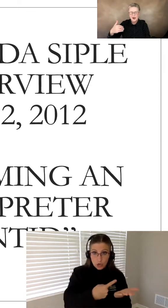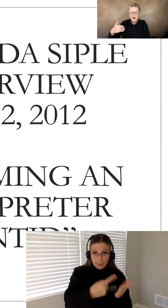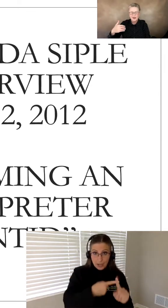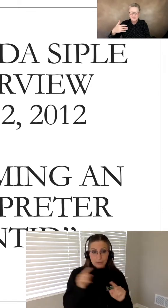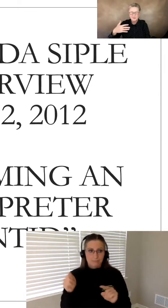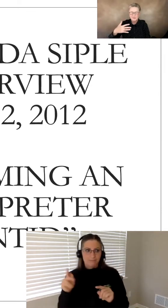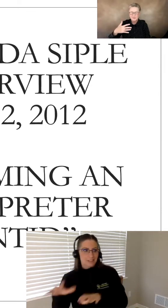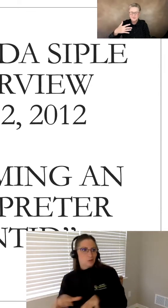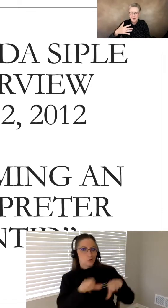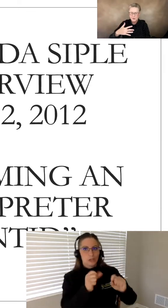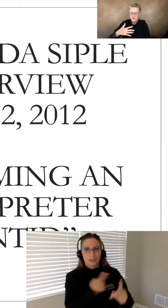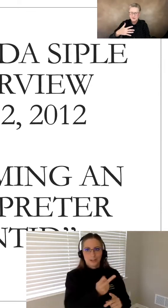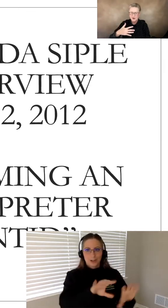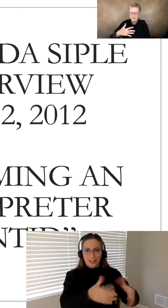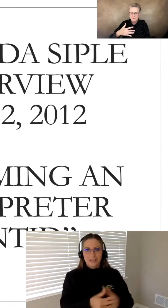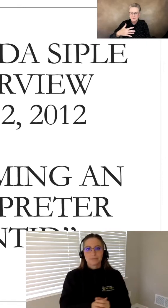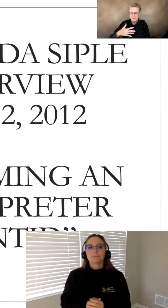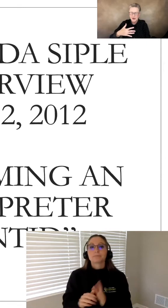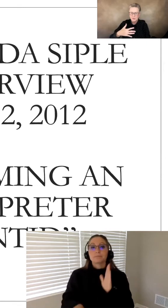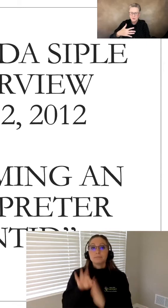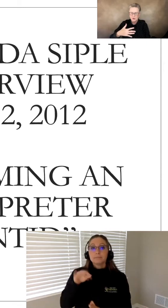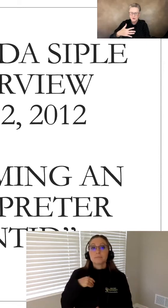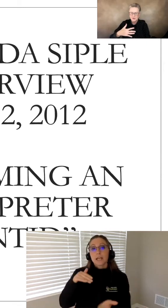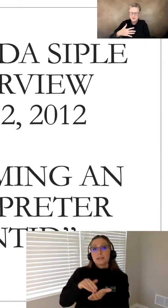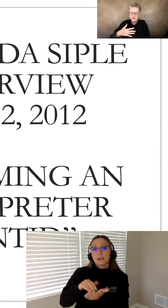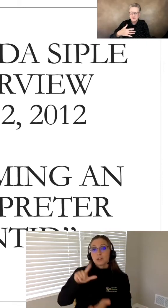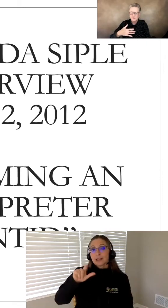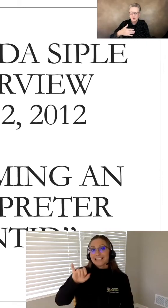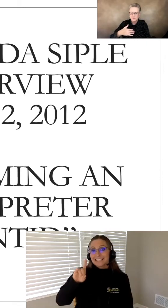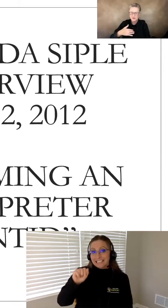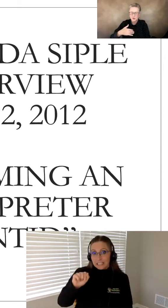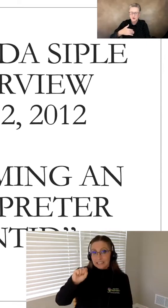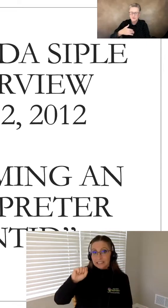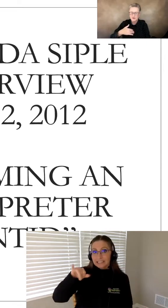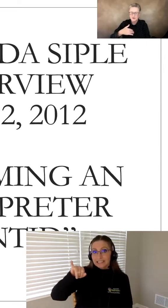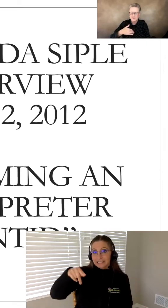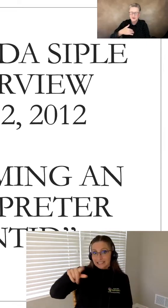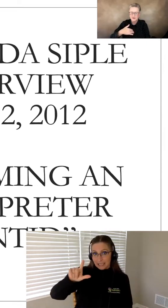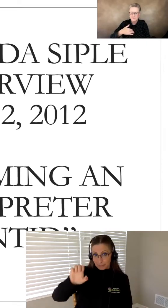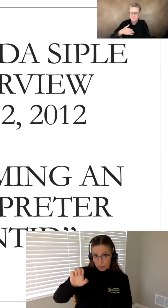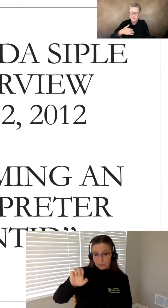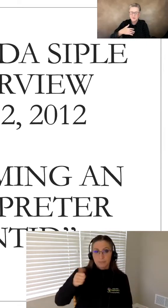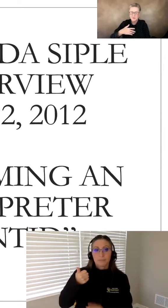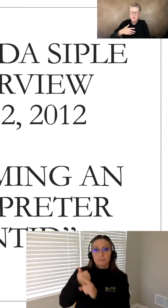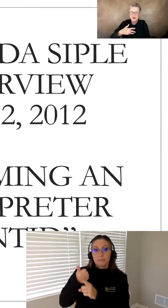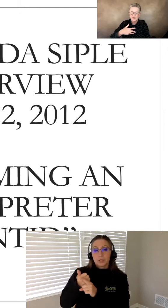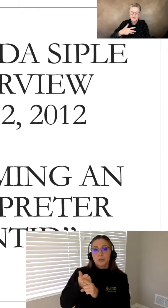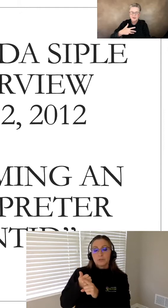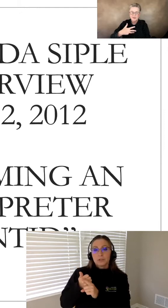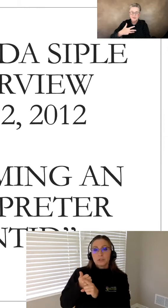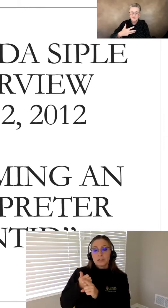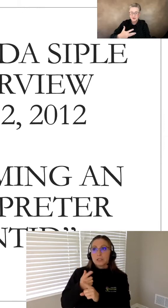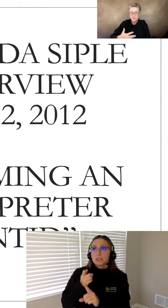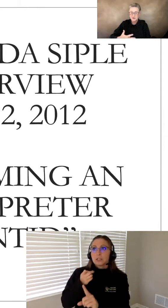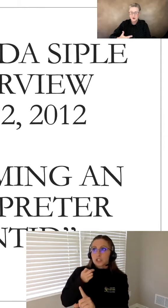I found Dr. Linda Siple, she was one of the people that did become an